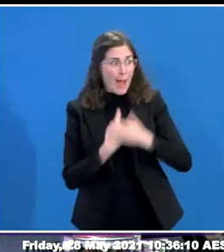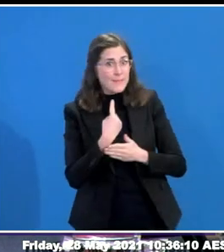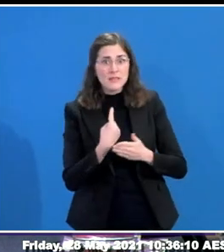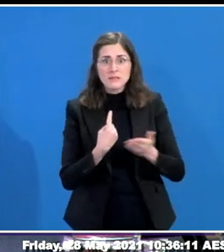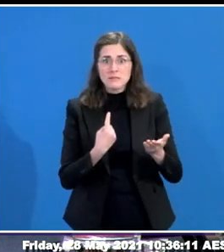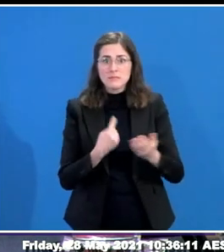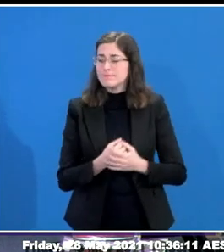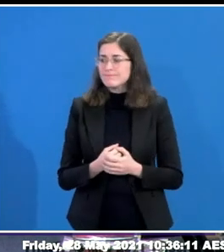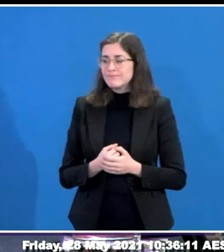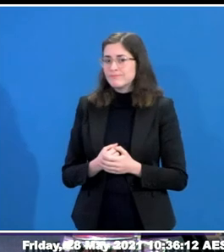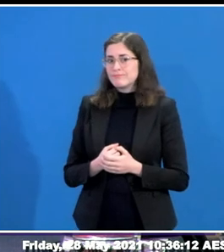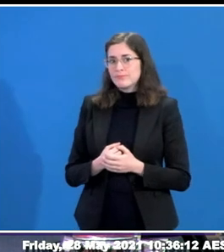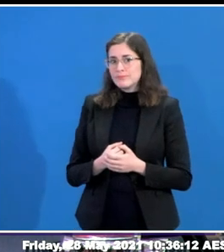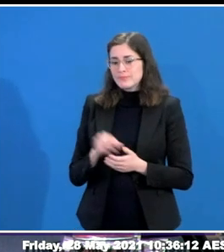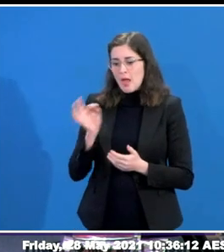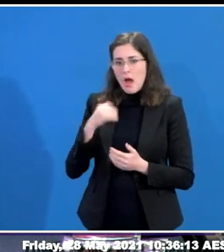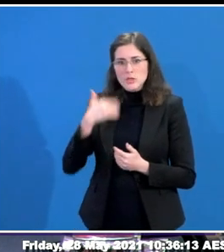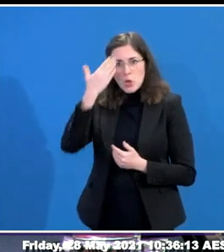I didn't. I didn't commission these reports directly.